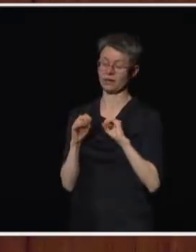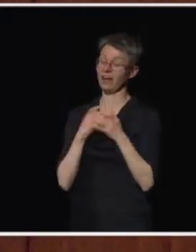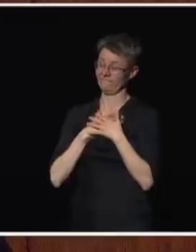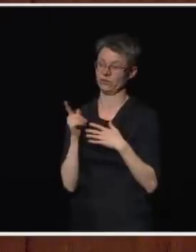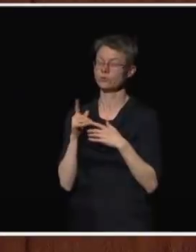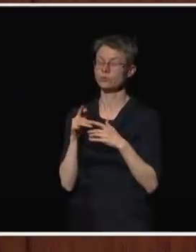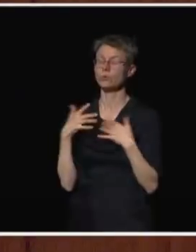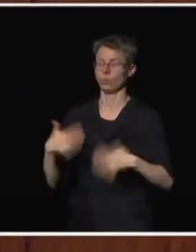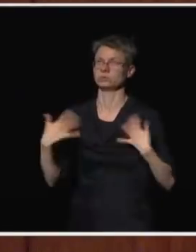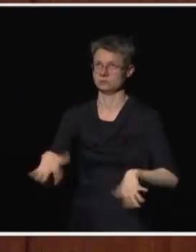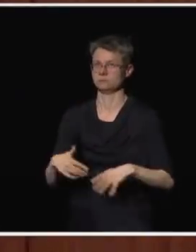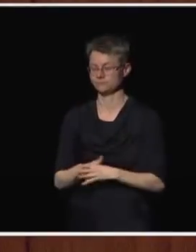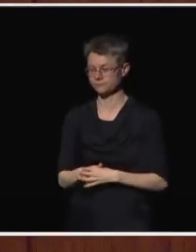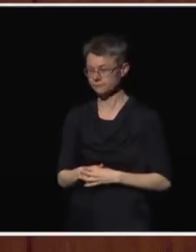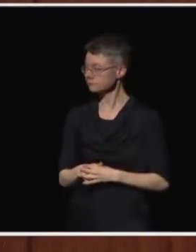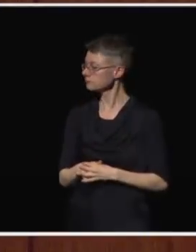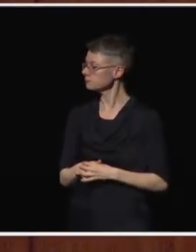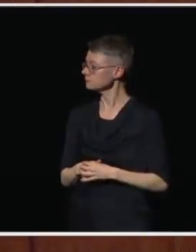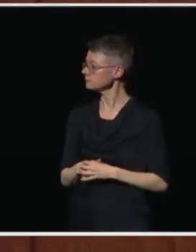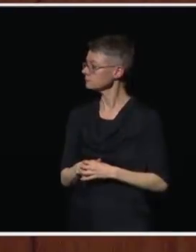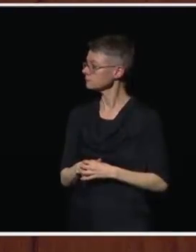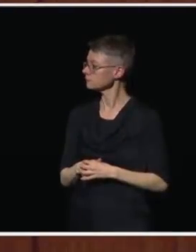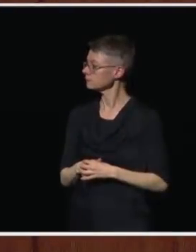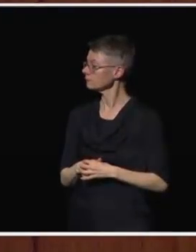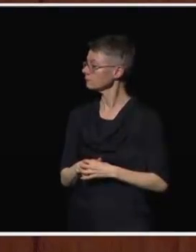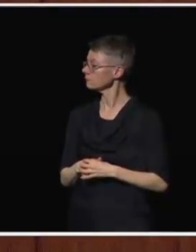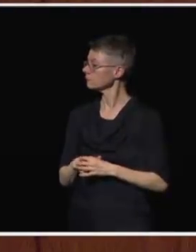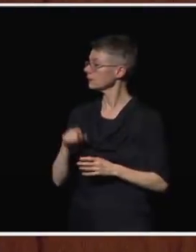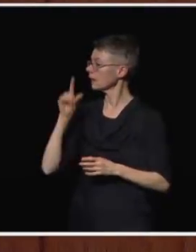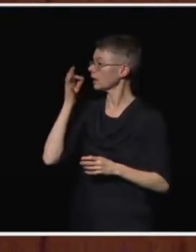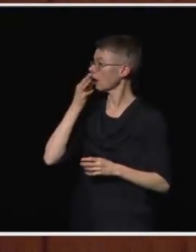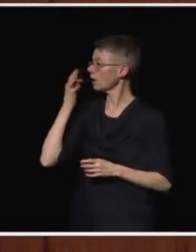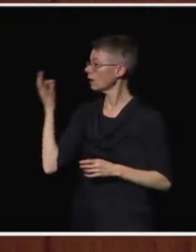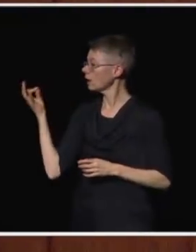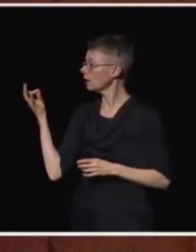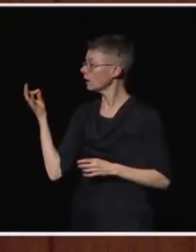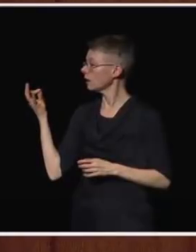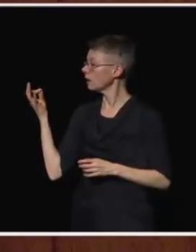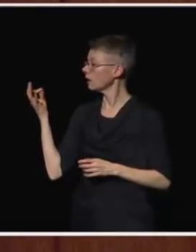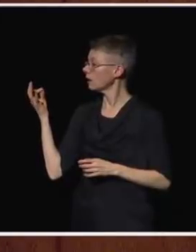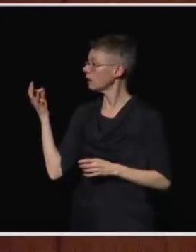You're awesome. Two comments . Can I ask you, what was the point of the Kanye essay?